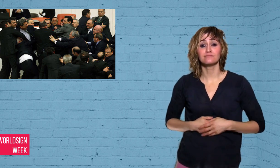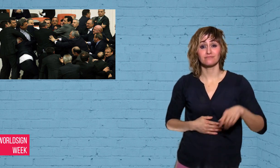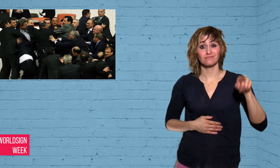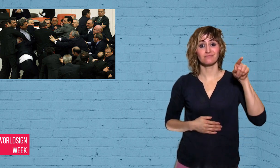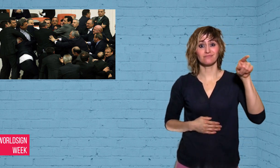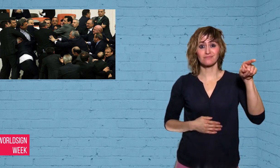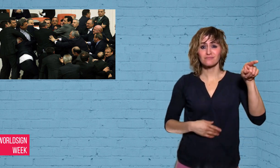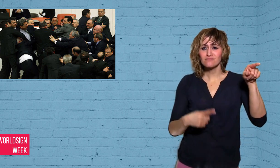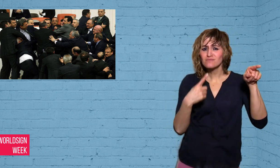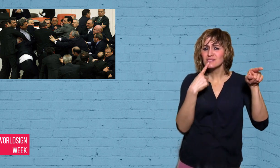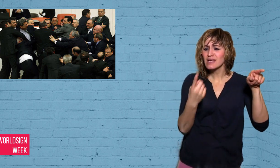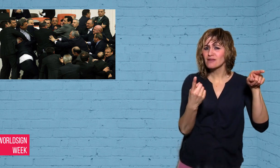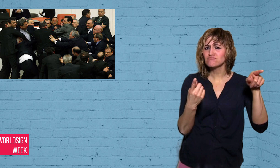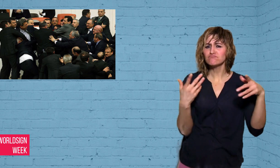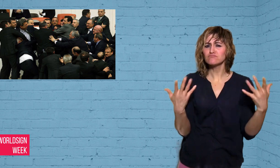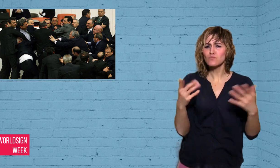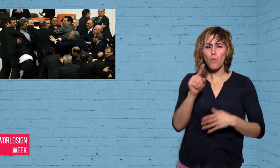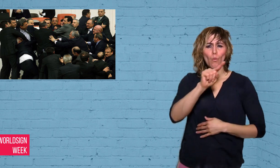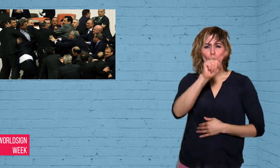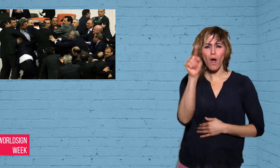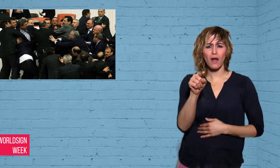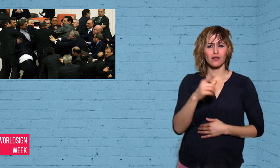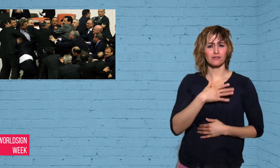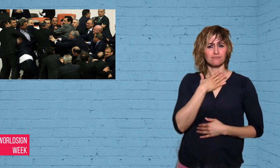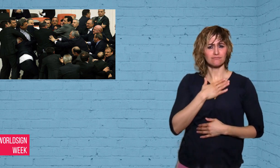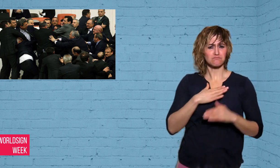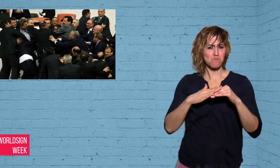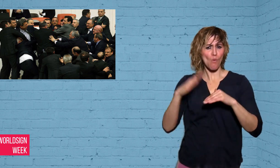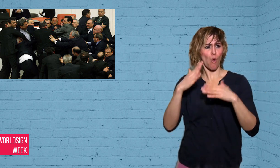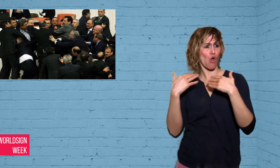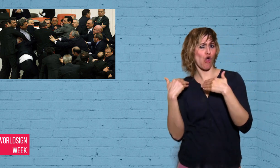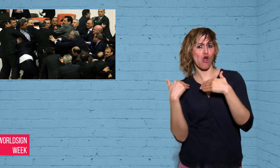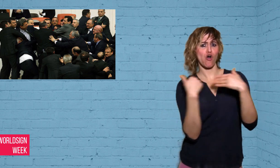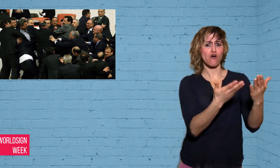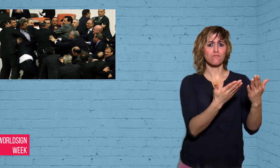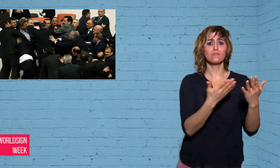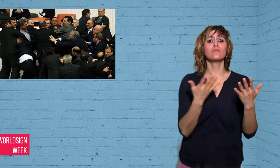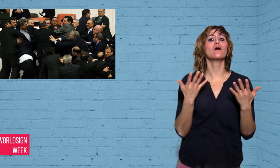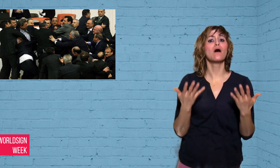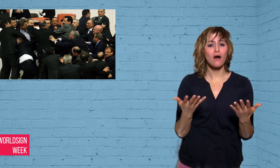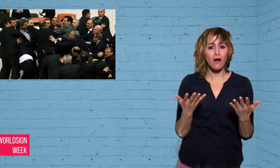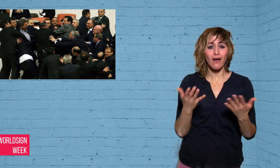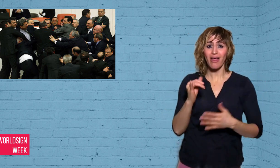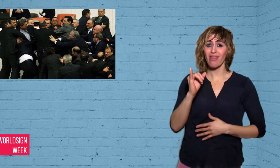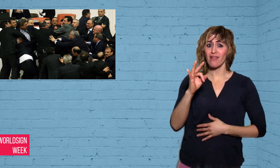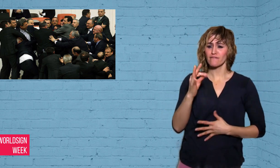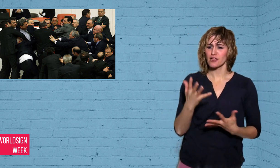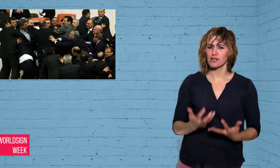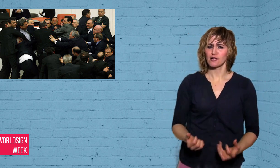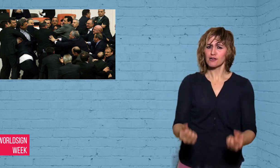leadership would help Turkey grow.